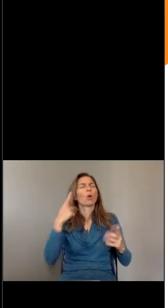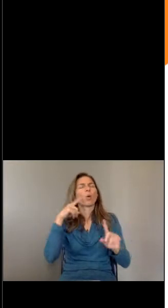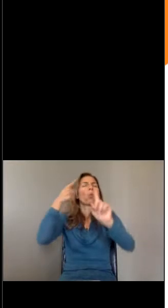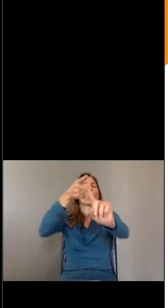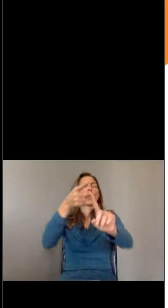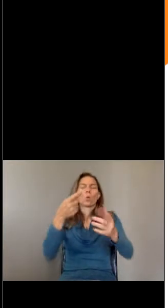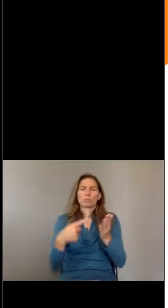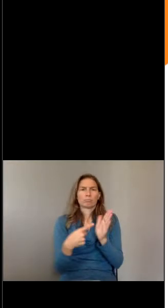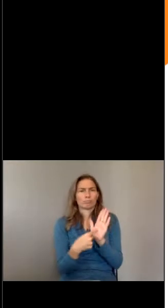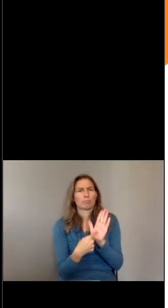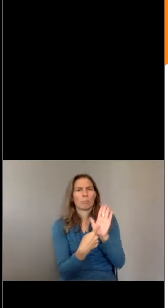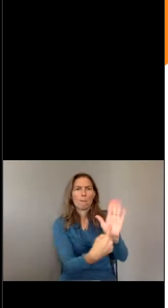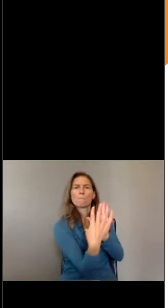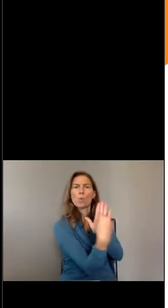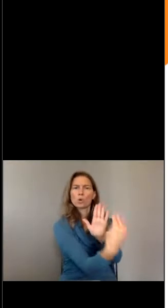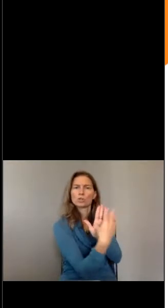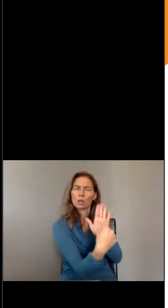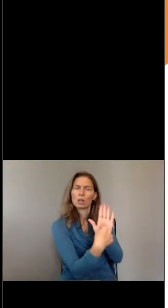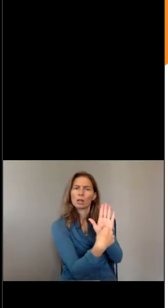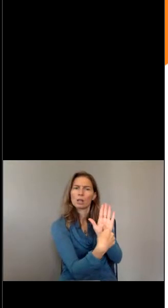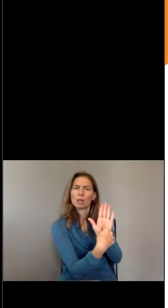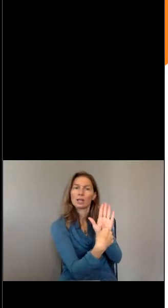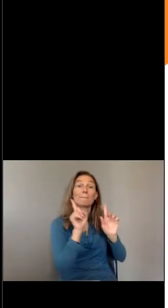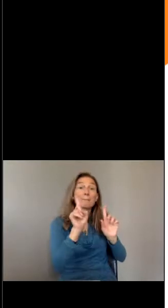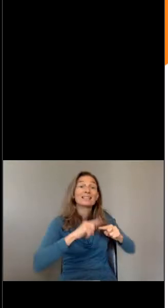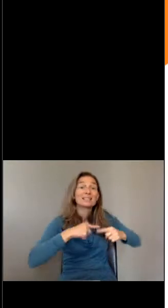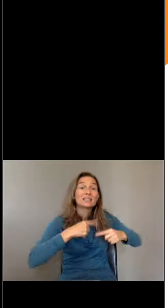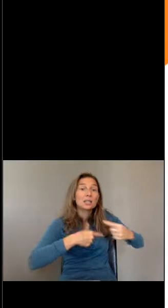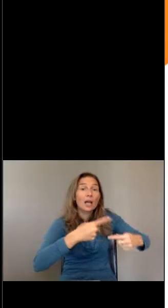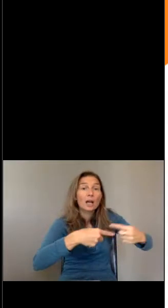of how the social protection scheme can be developed